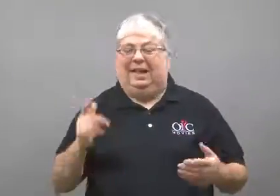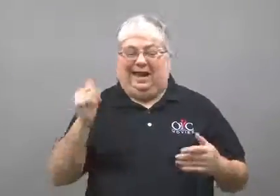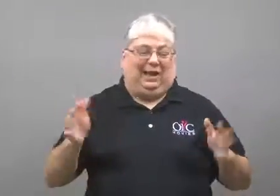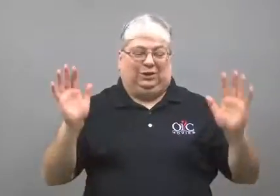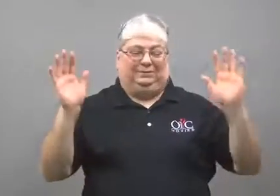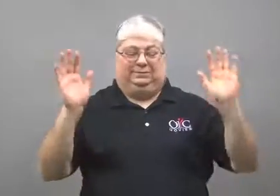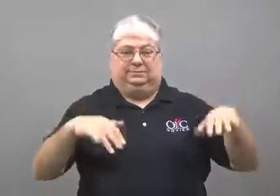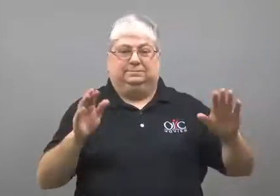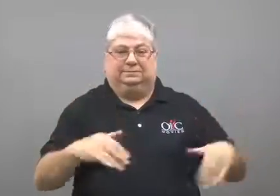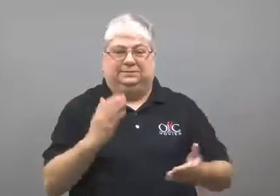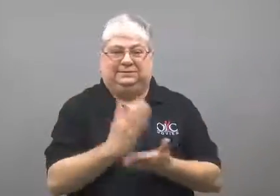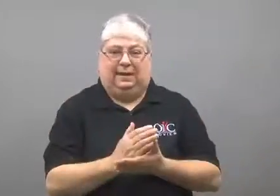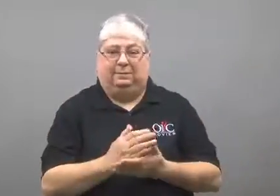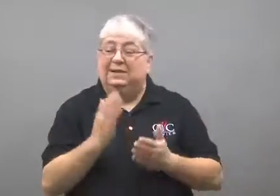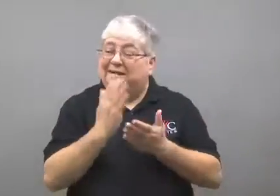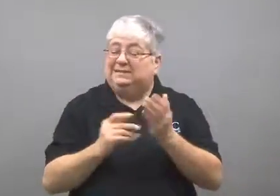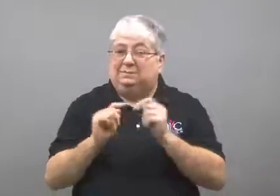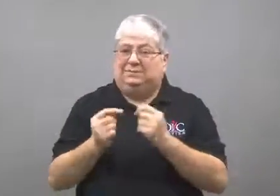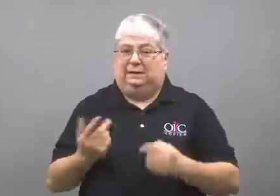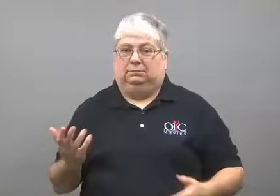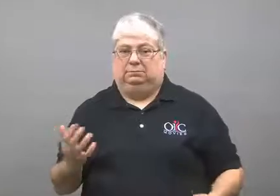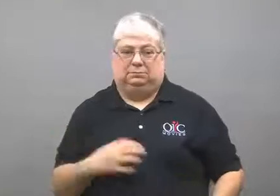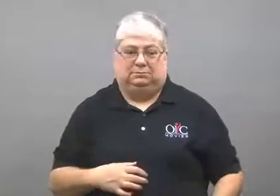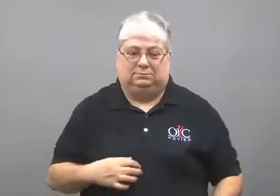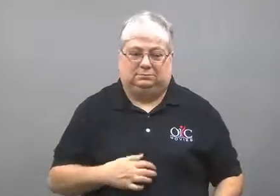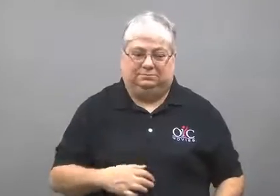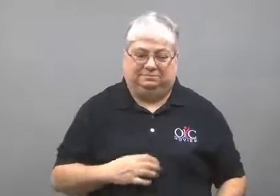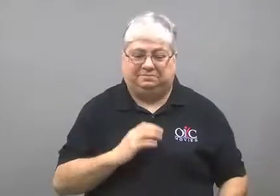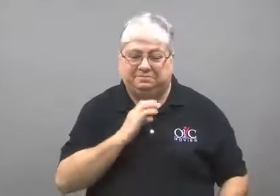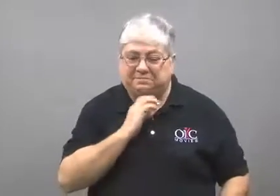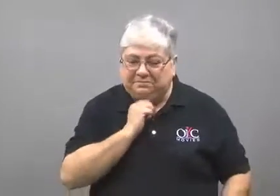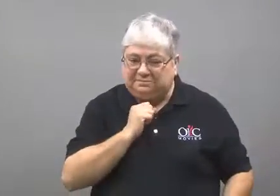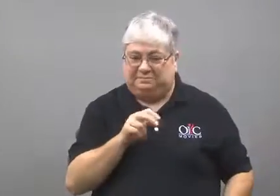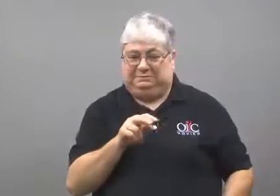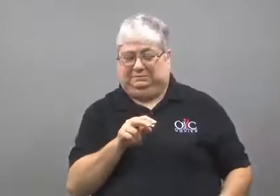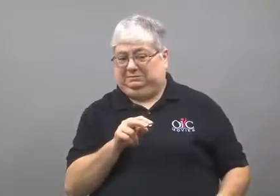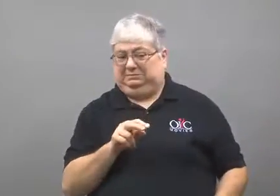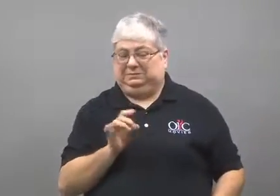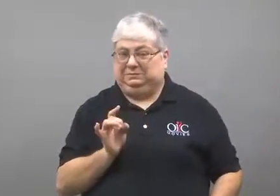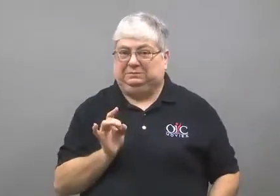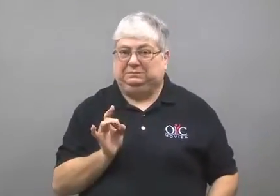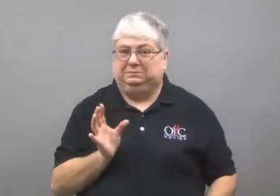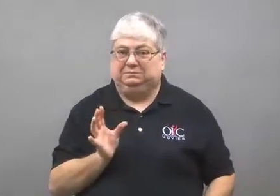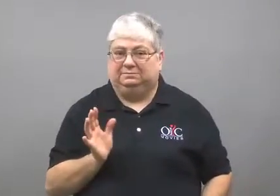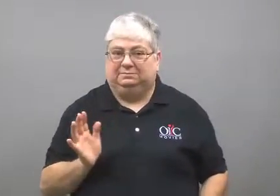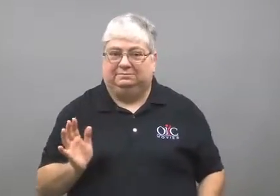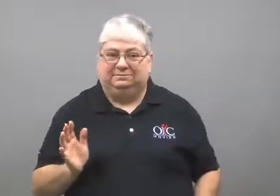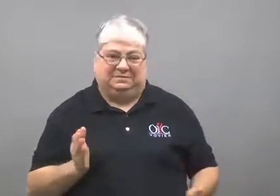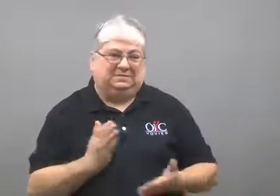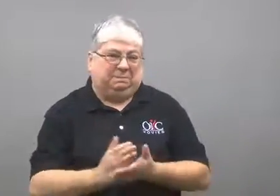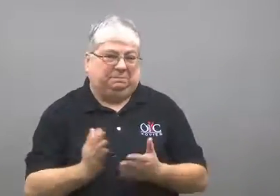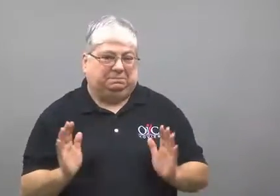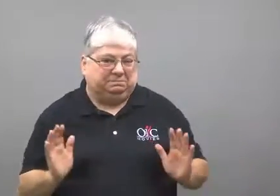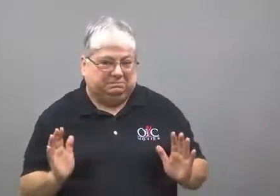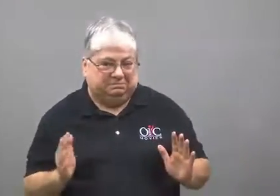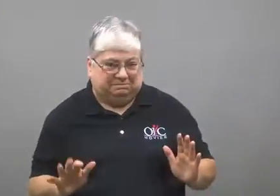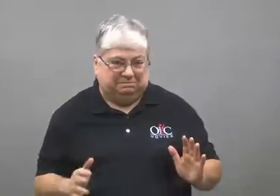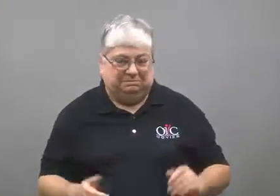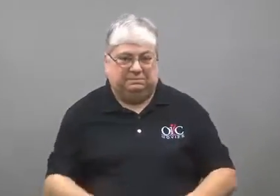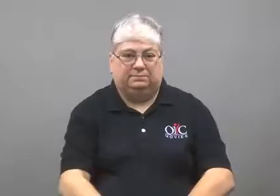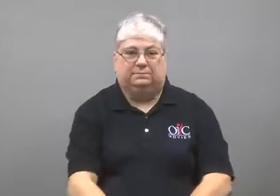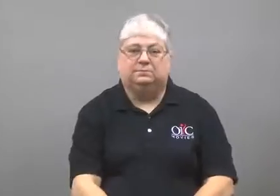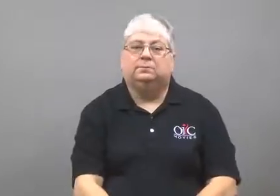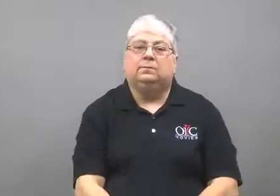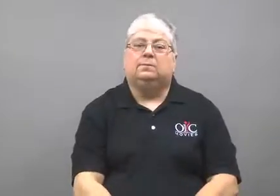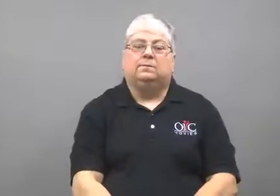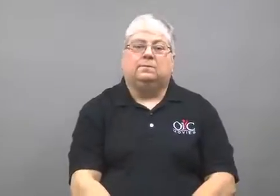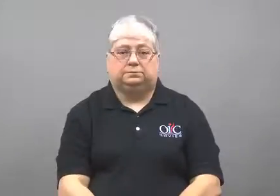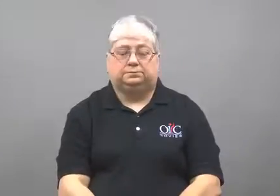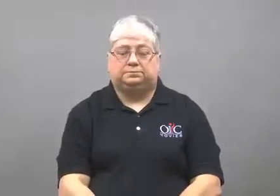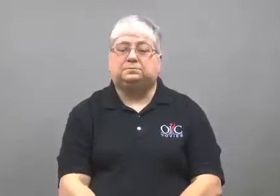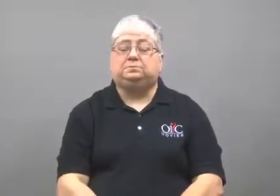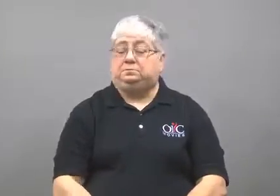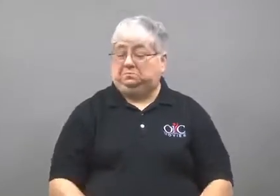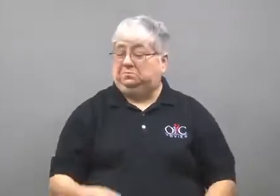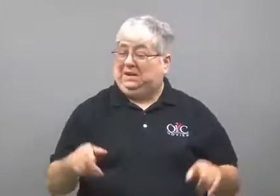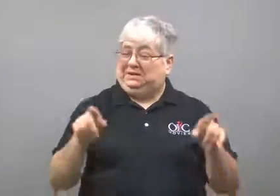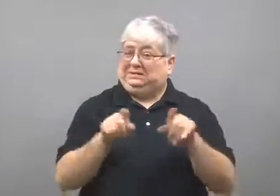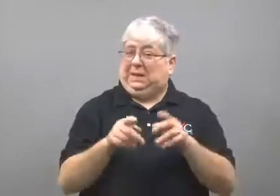It was finally stopped, and some on the team were very affected by it.